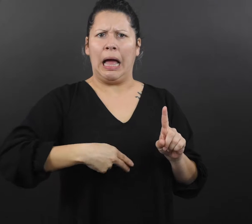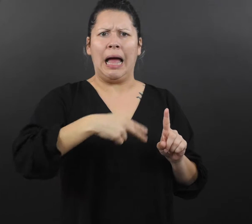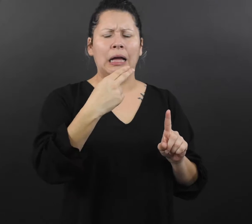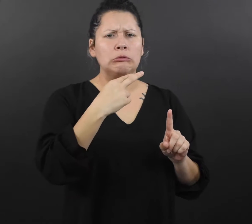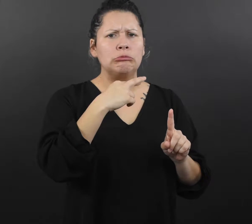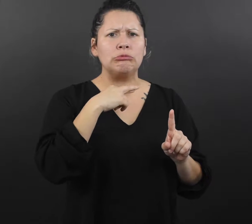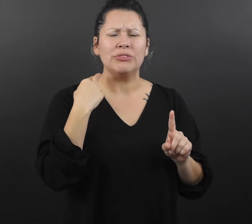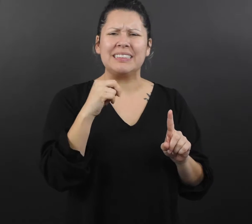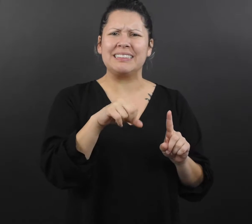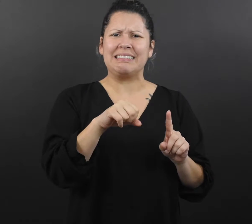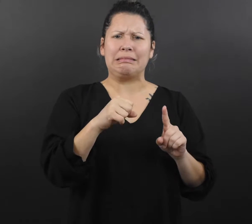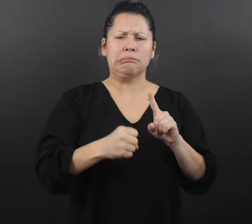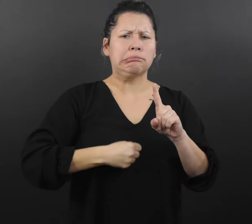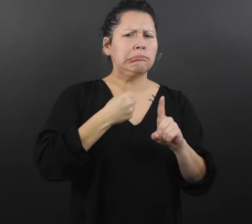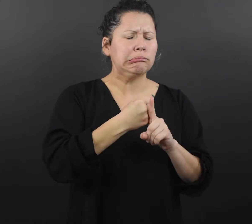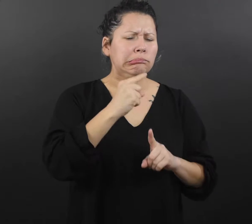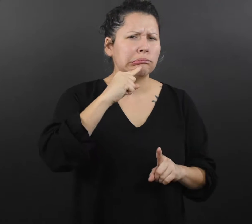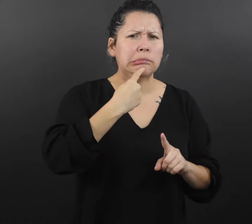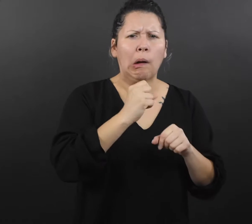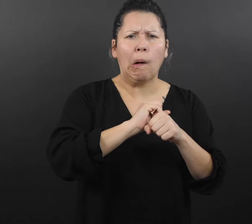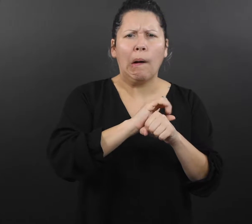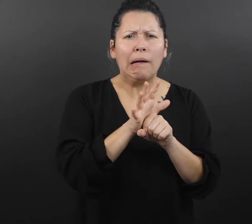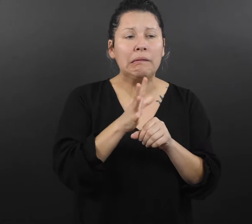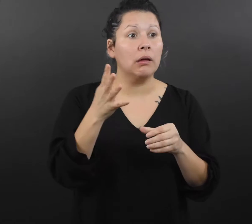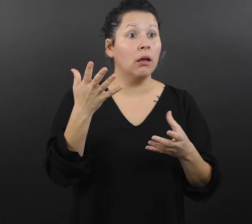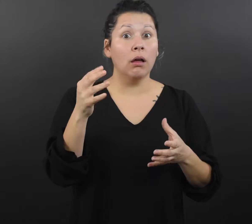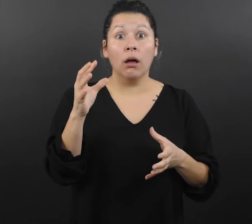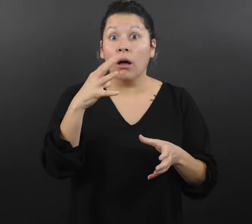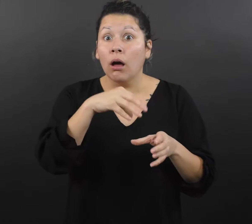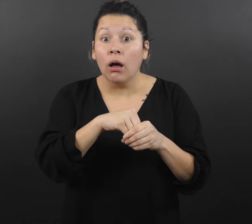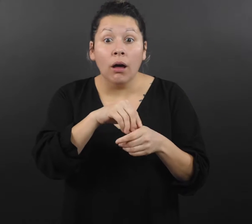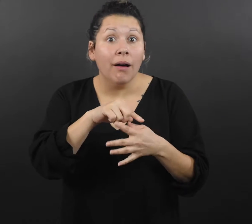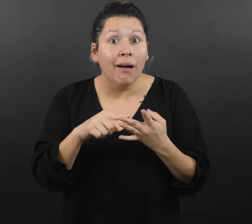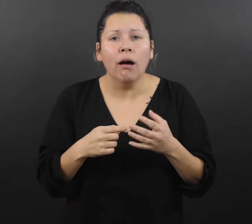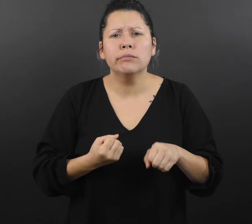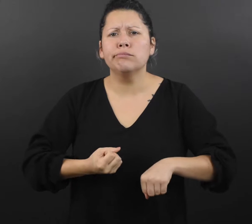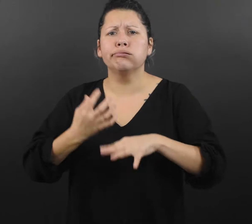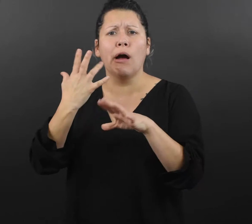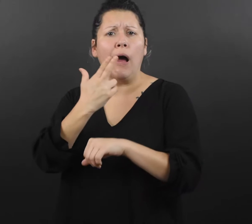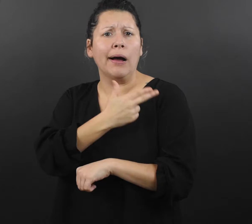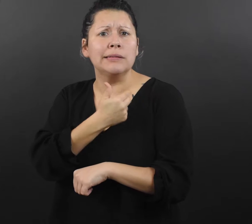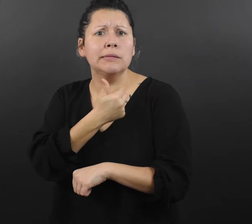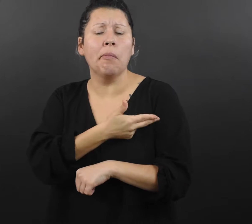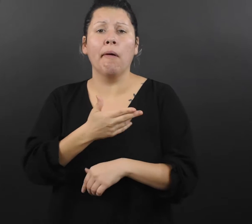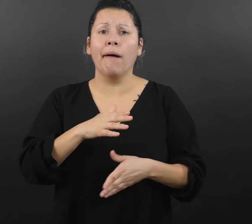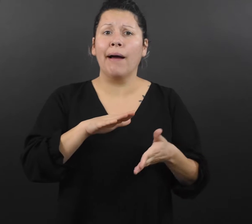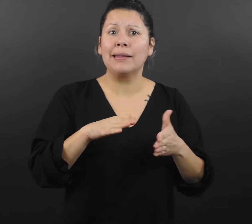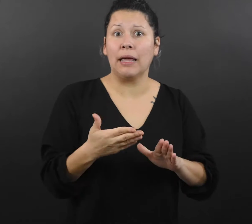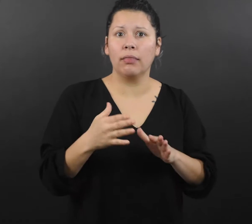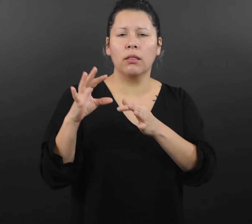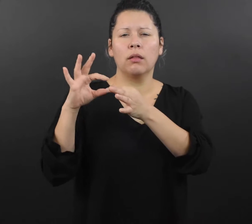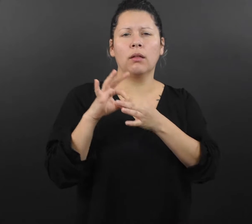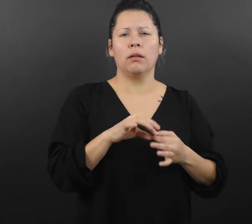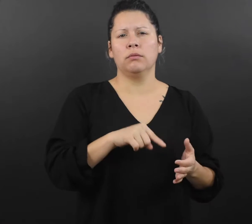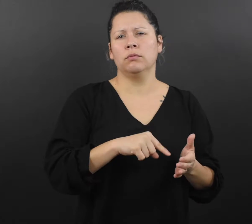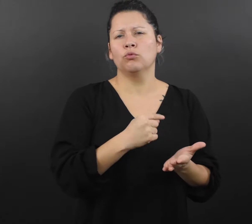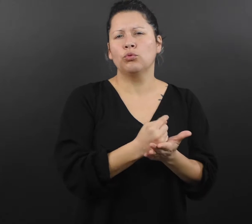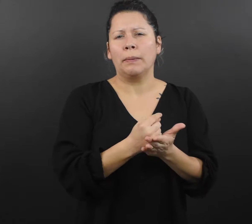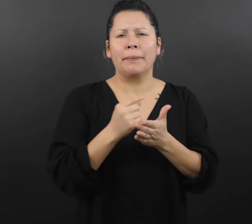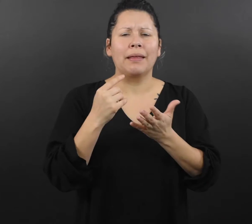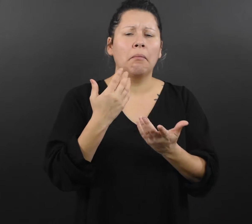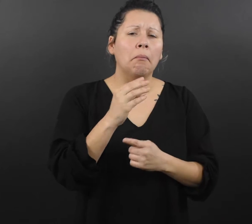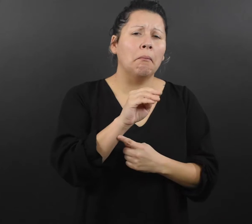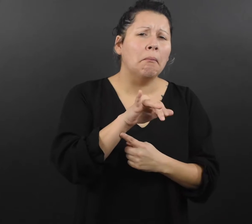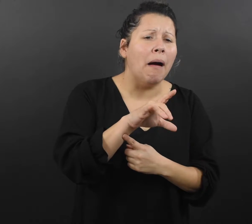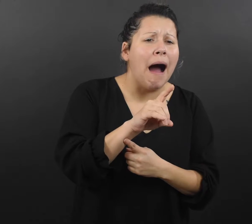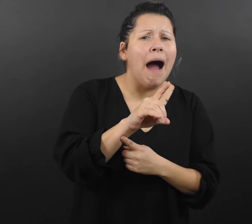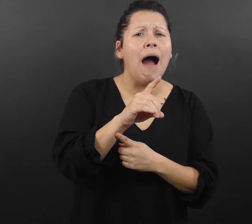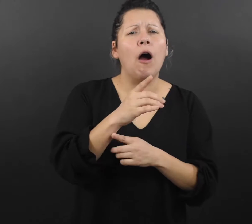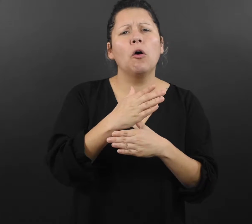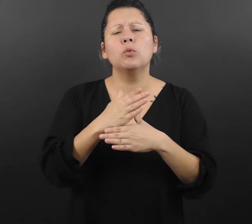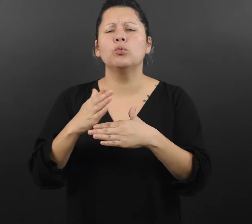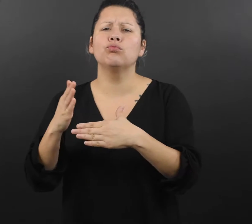risk for severe COVID-19, including hospitalization or death for: